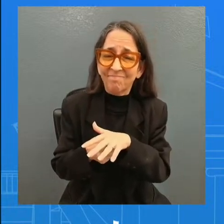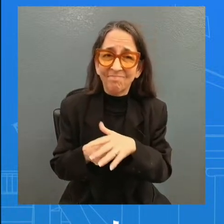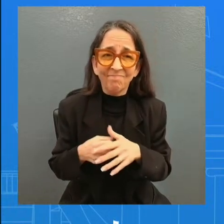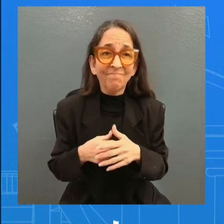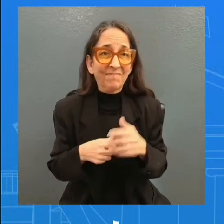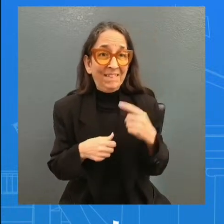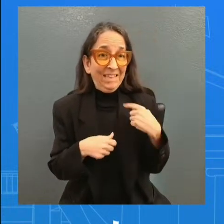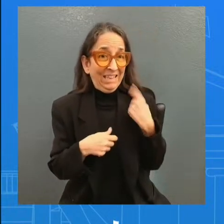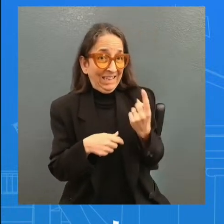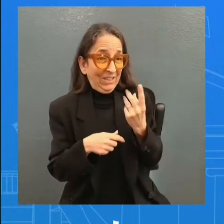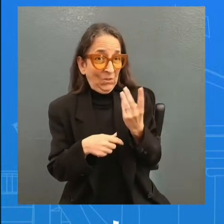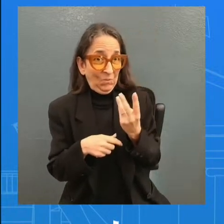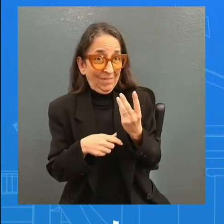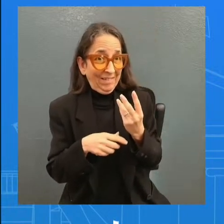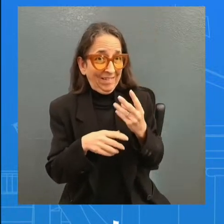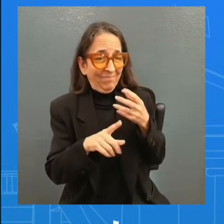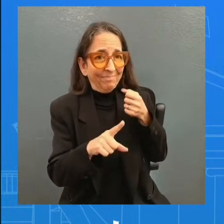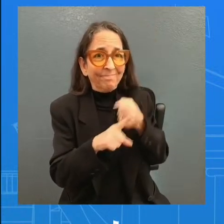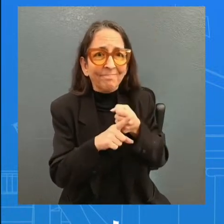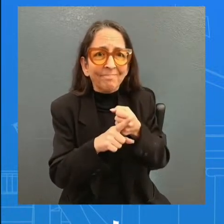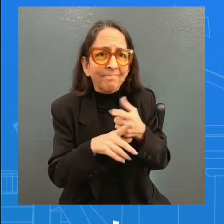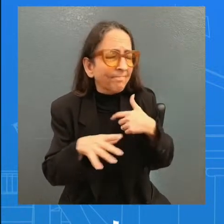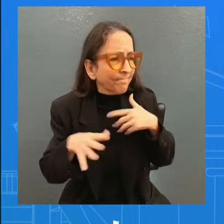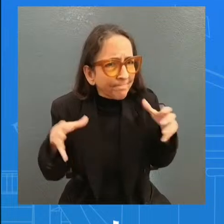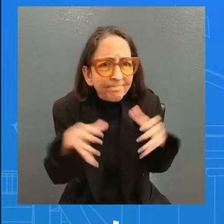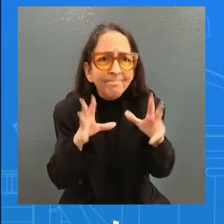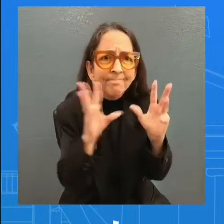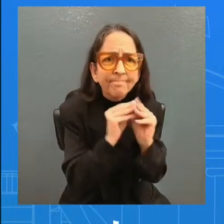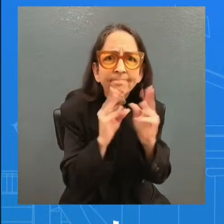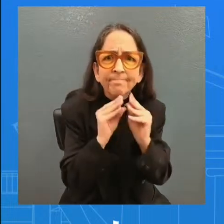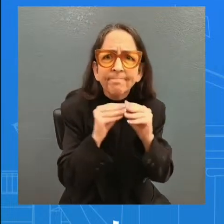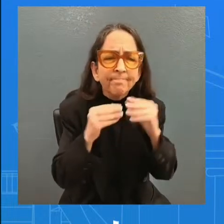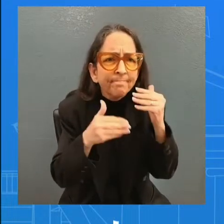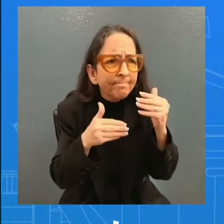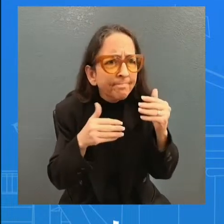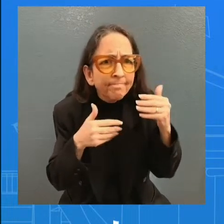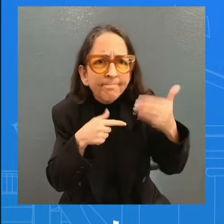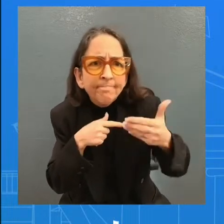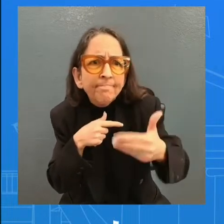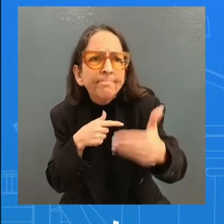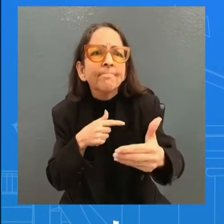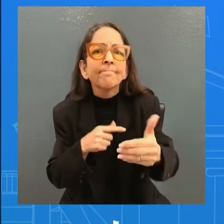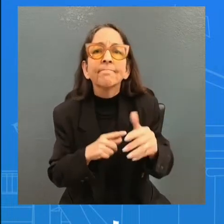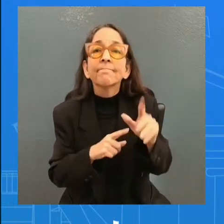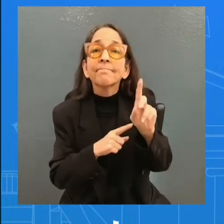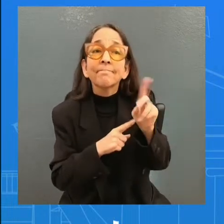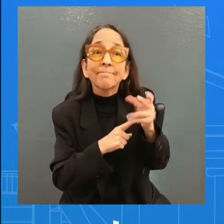to receive the latest information on the investigation and convey the need to do everything possible